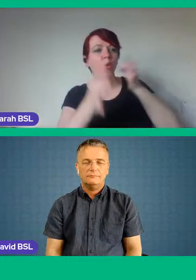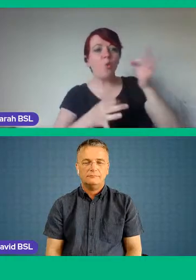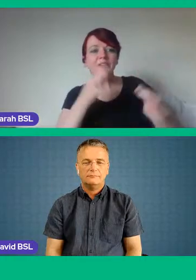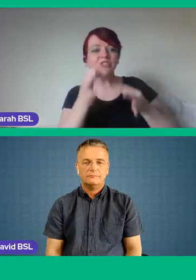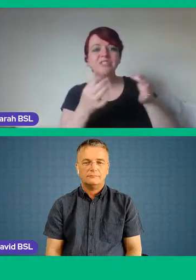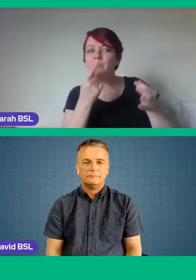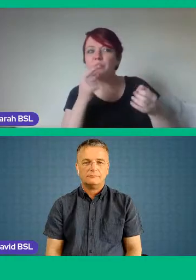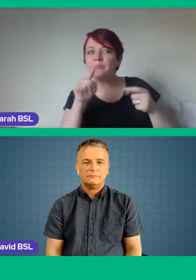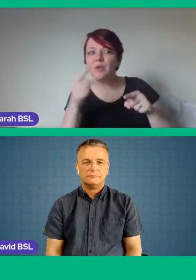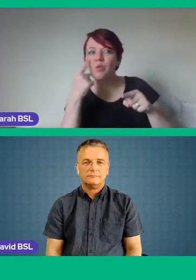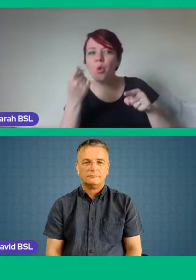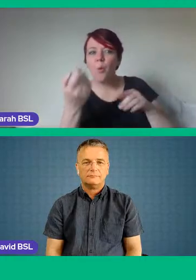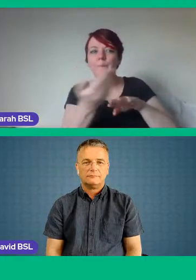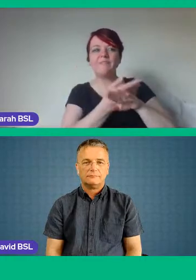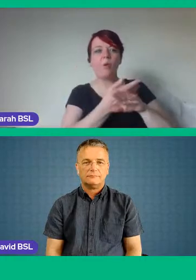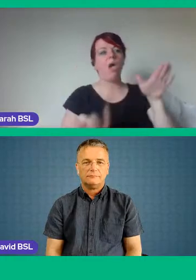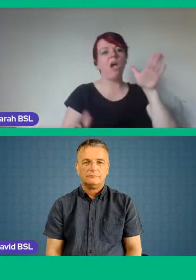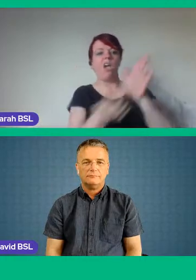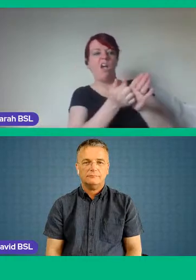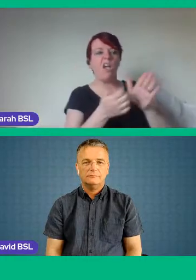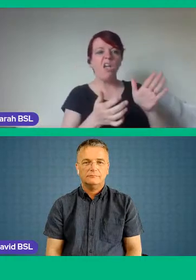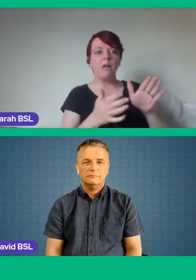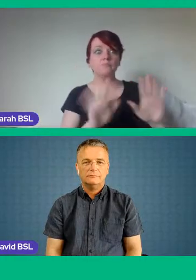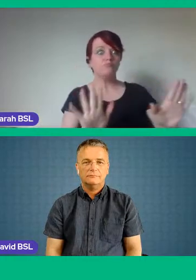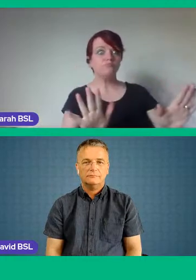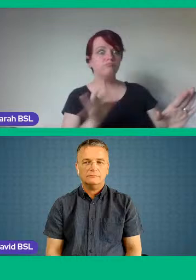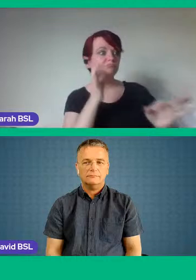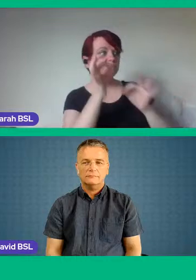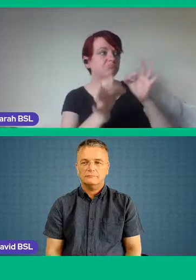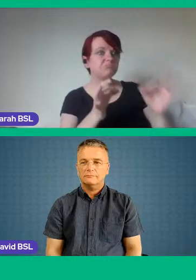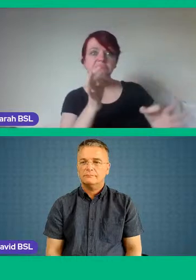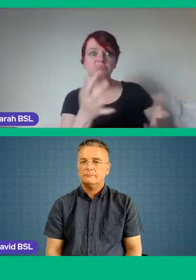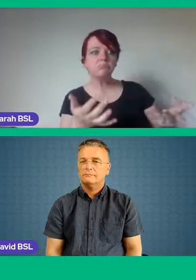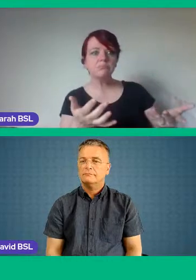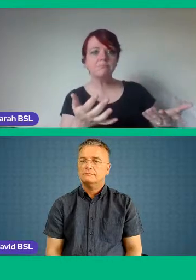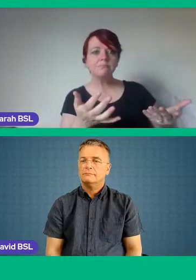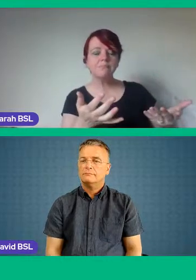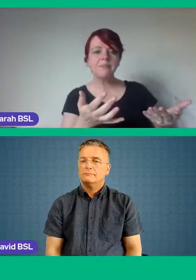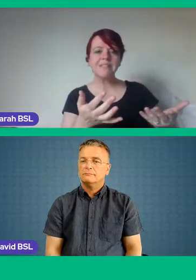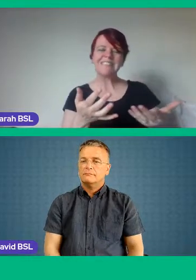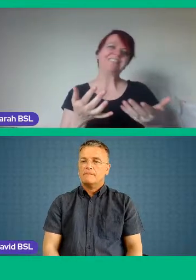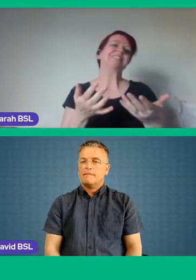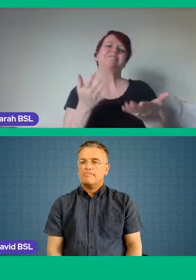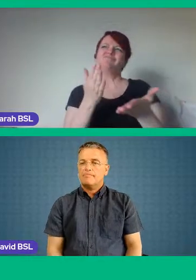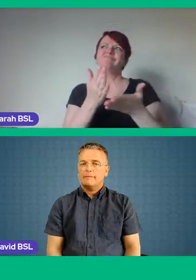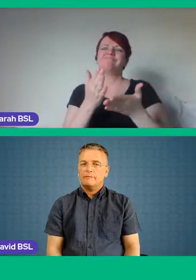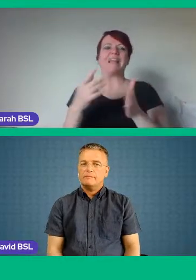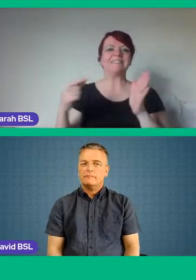You have to say there is no such thing as a stupid question, we have stuck that on the wall